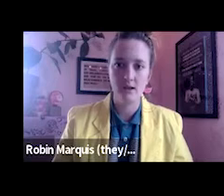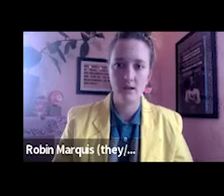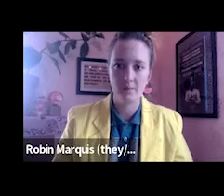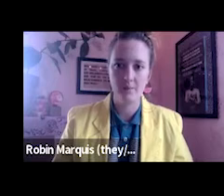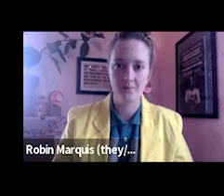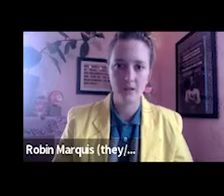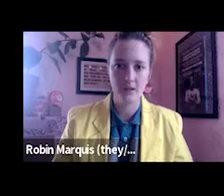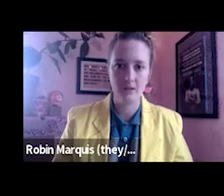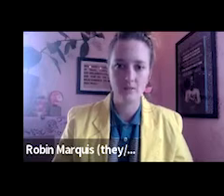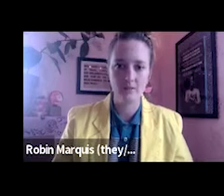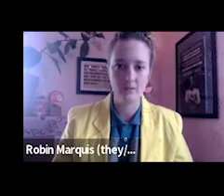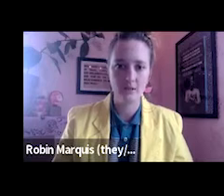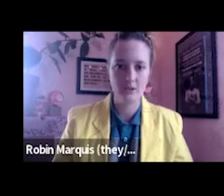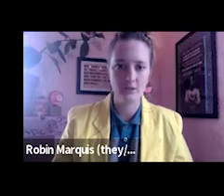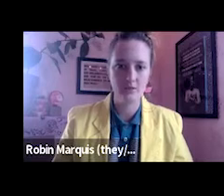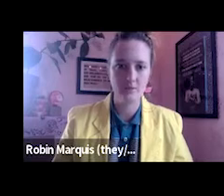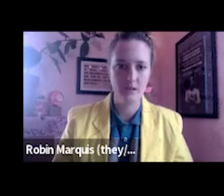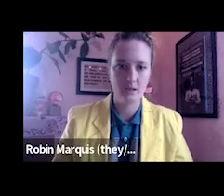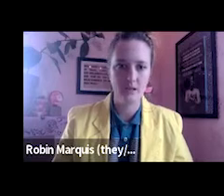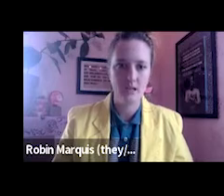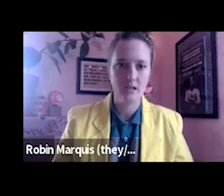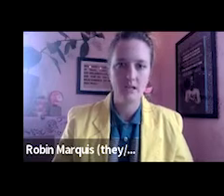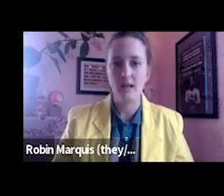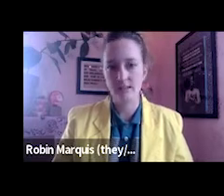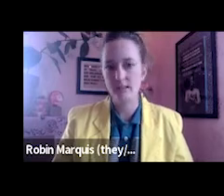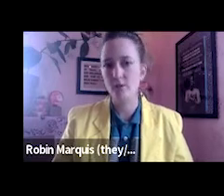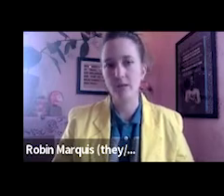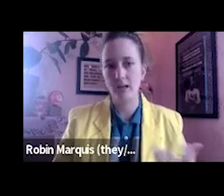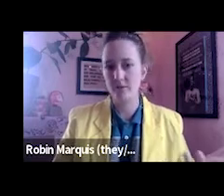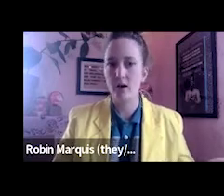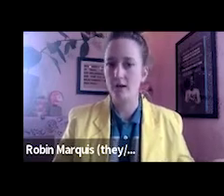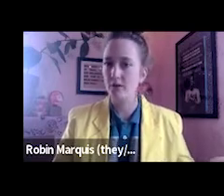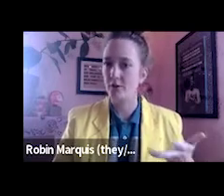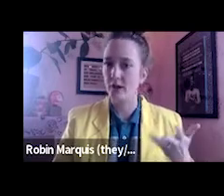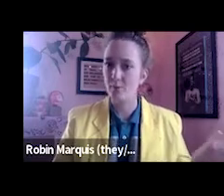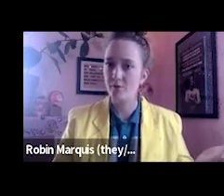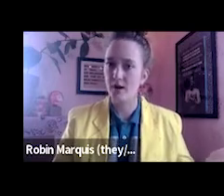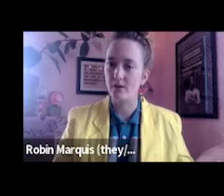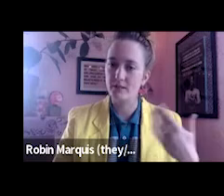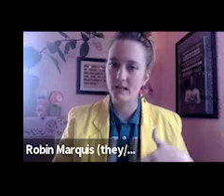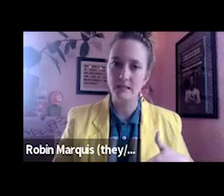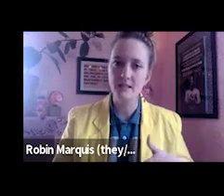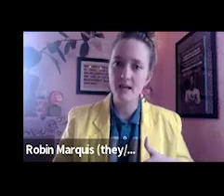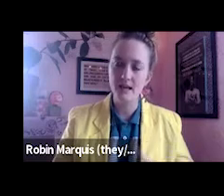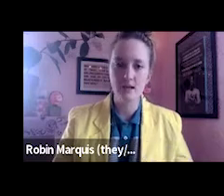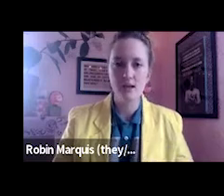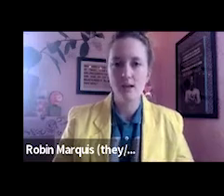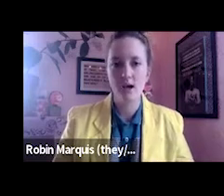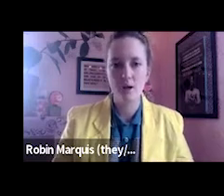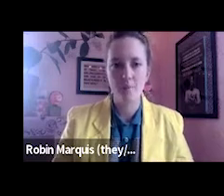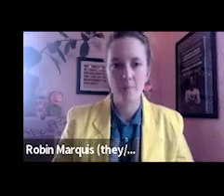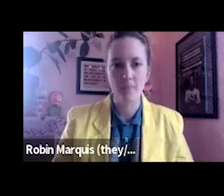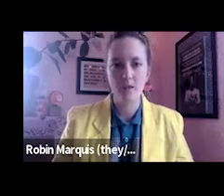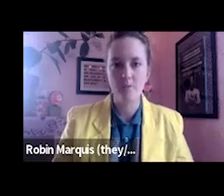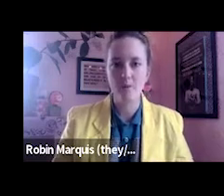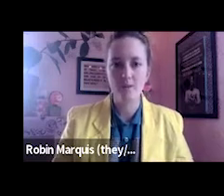It tells me I have to log in or create a profile.